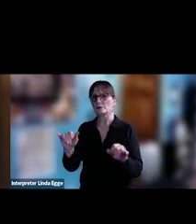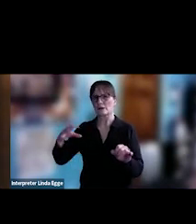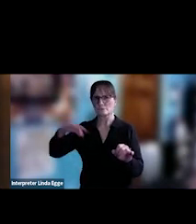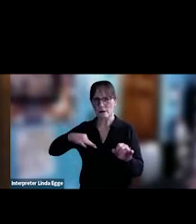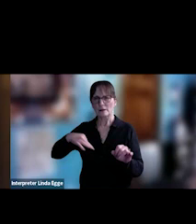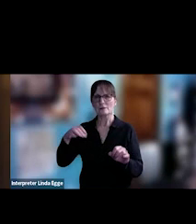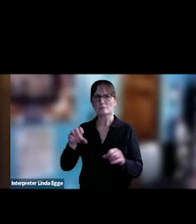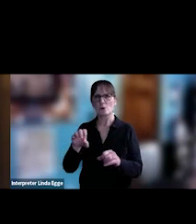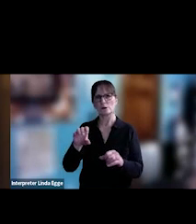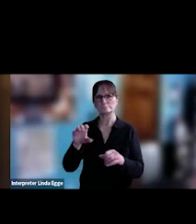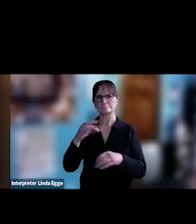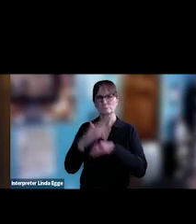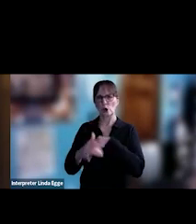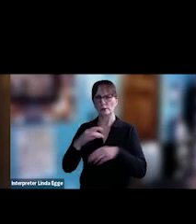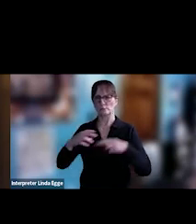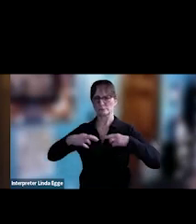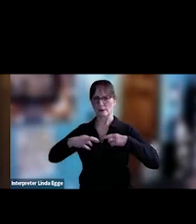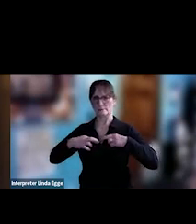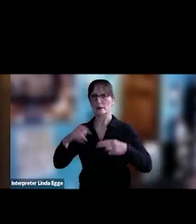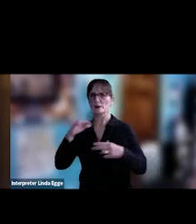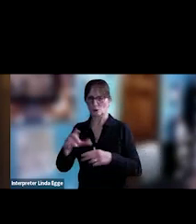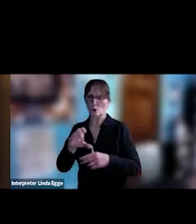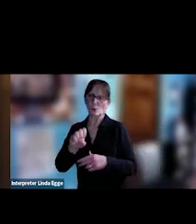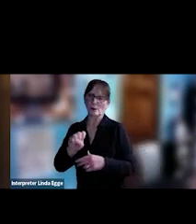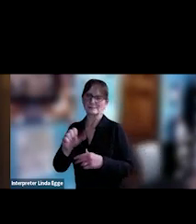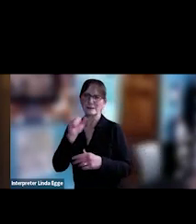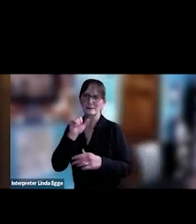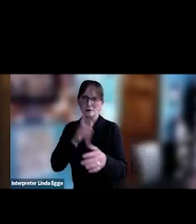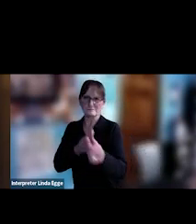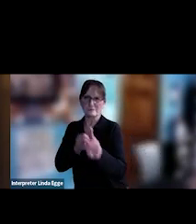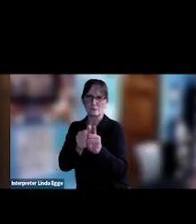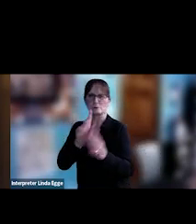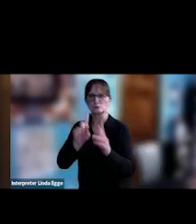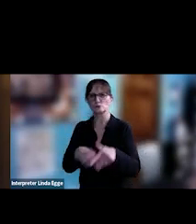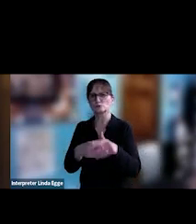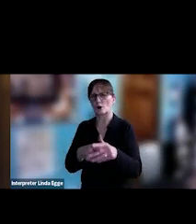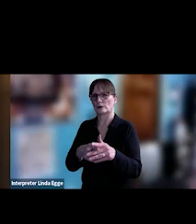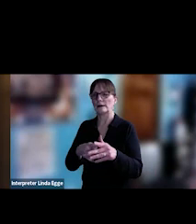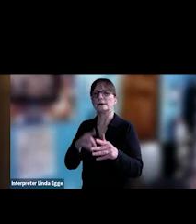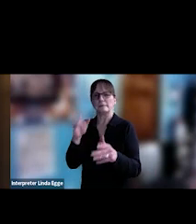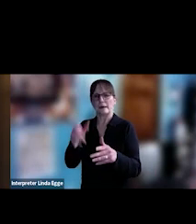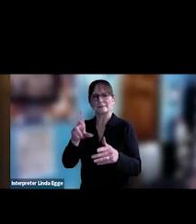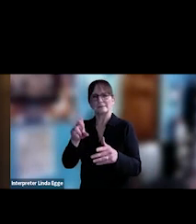and then SSA is gonna follow up with you to start the disability determination process.